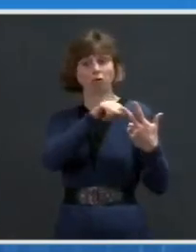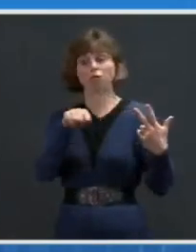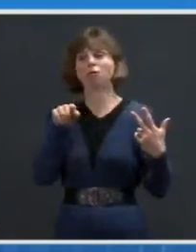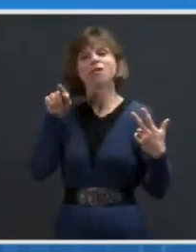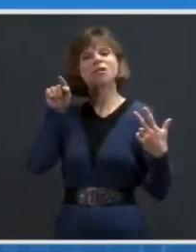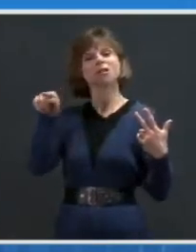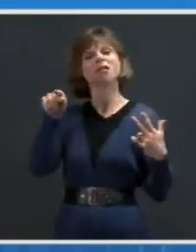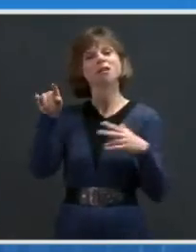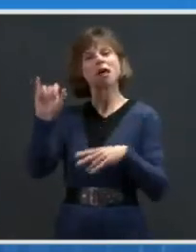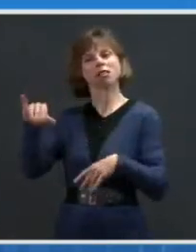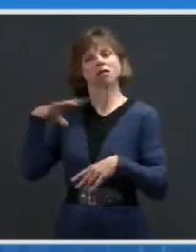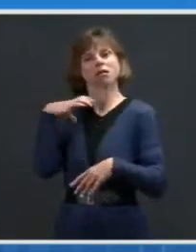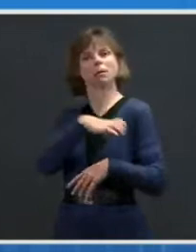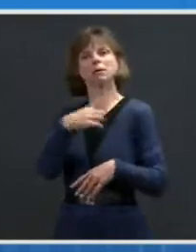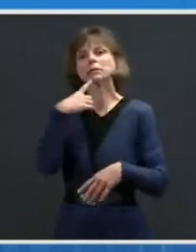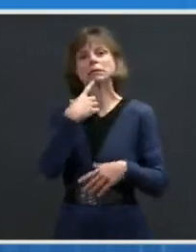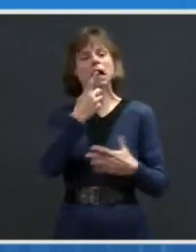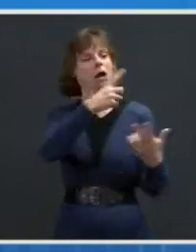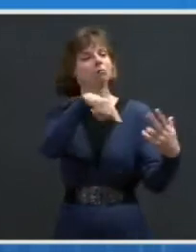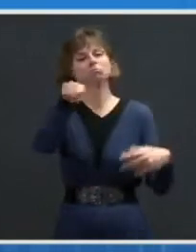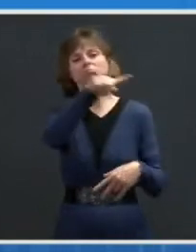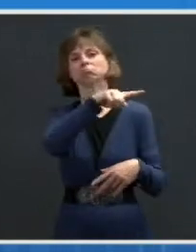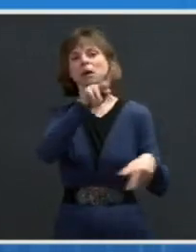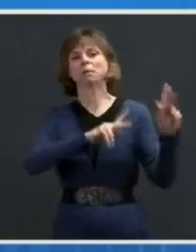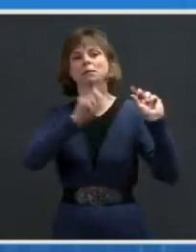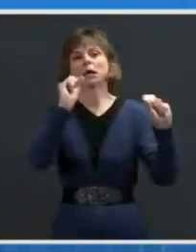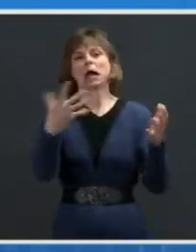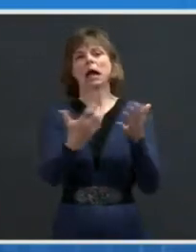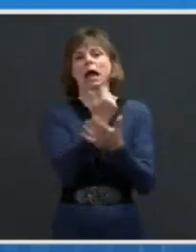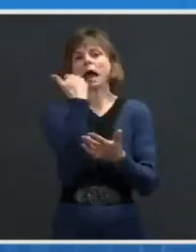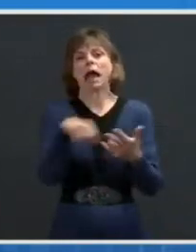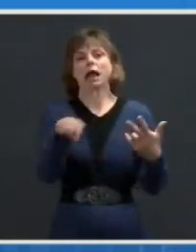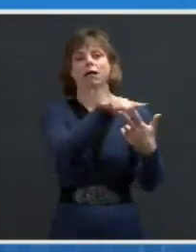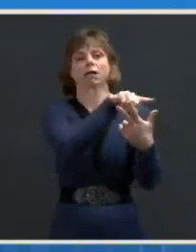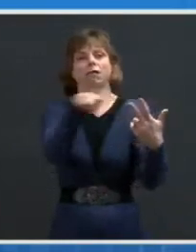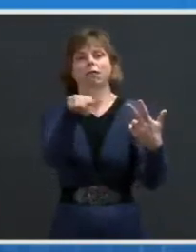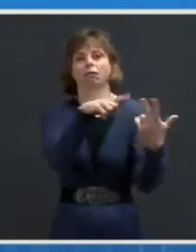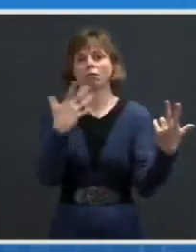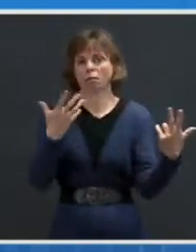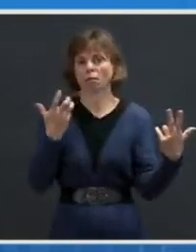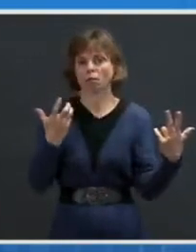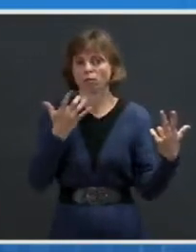IMPORTANTLY, ACIP DOES NOT